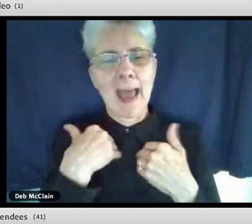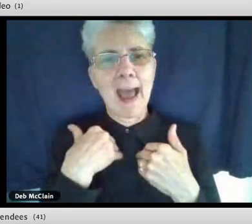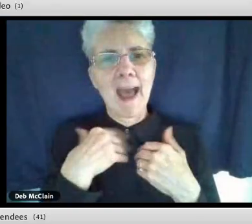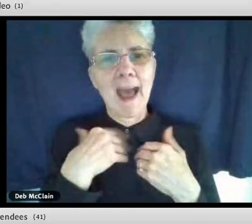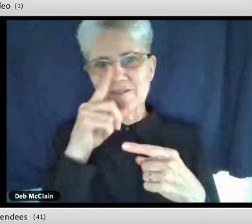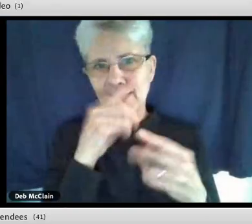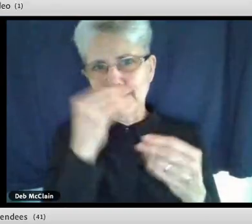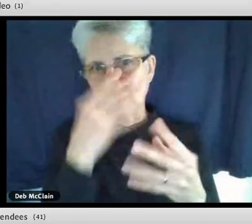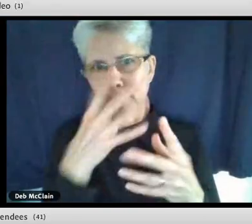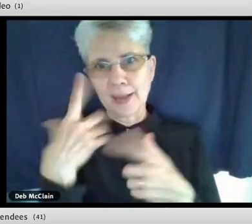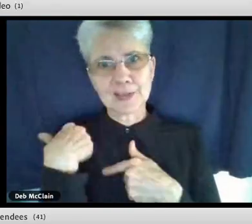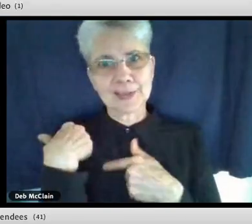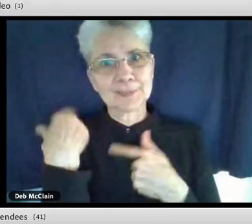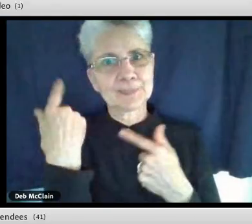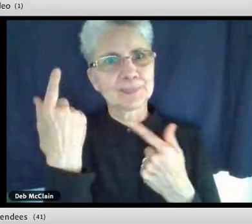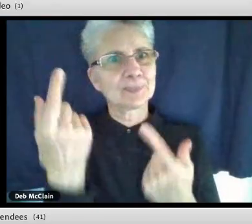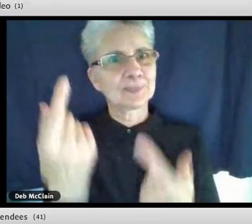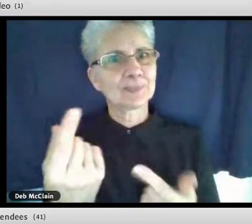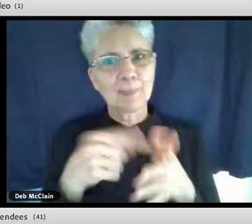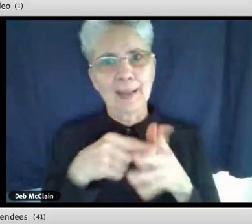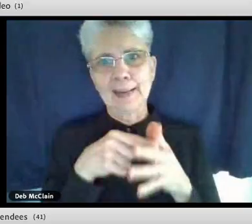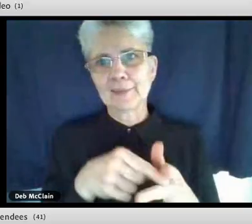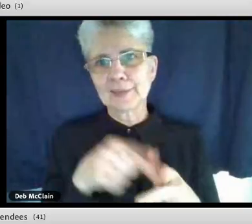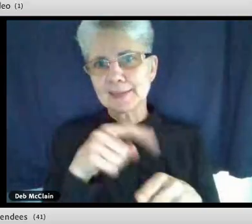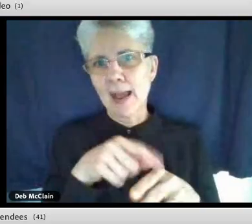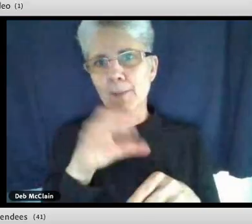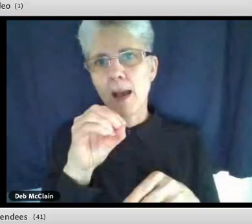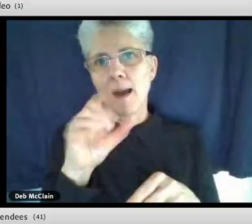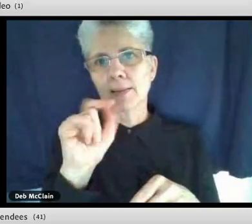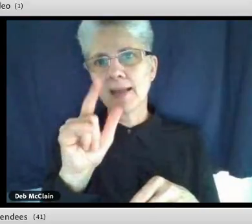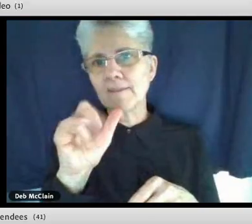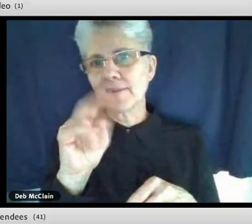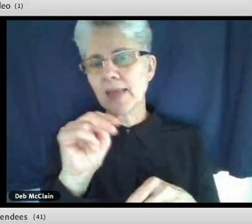but it's not new. We've had, you know, fake information, misleading information,